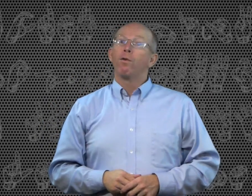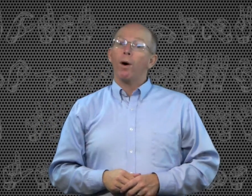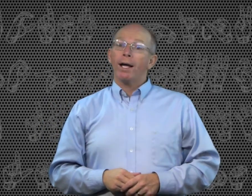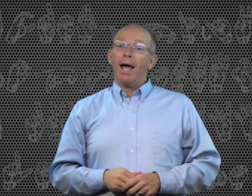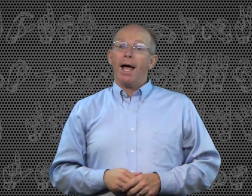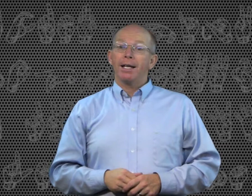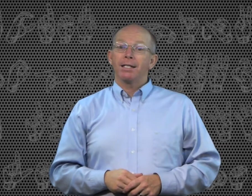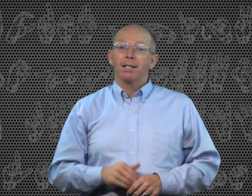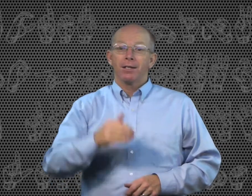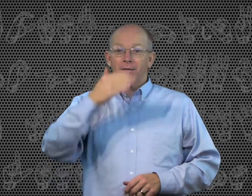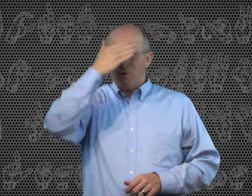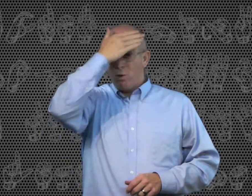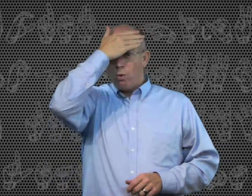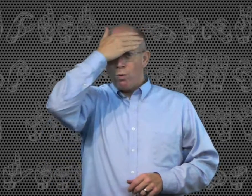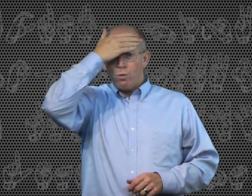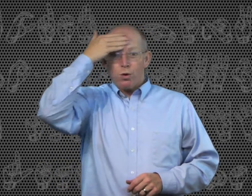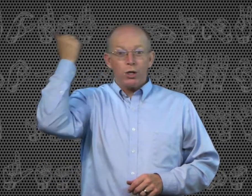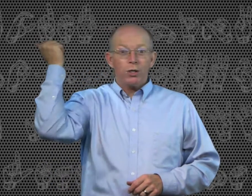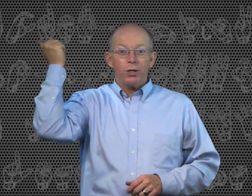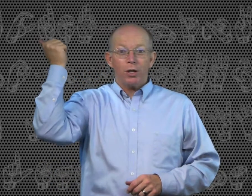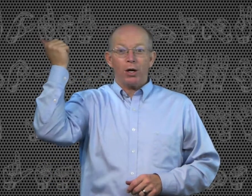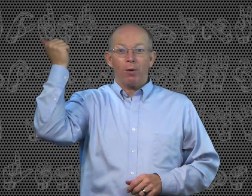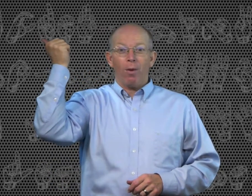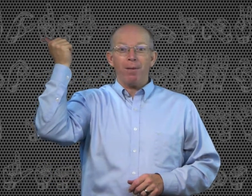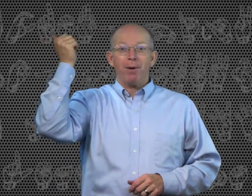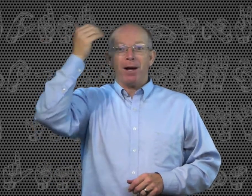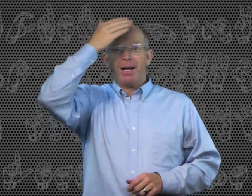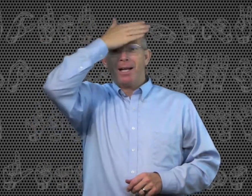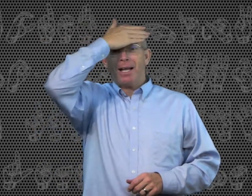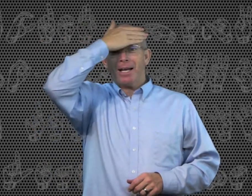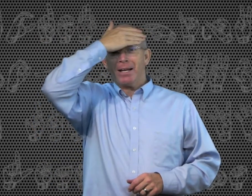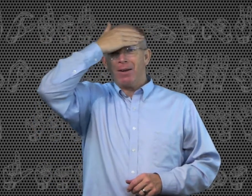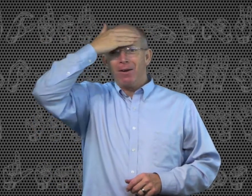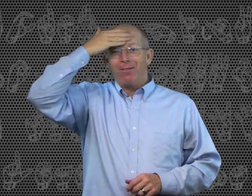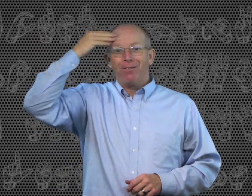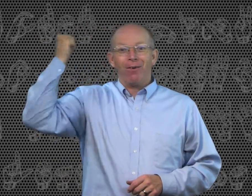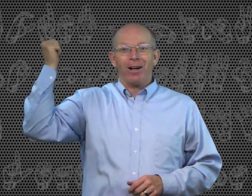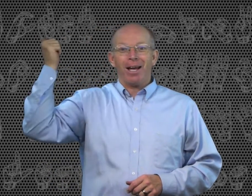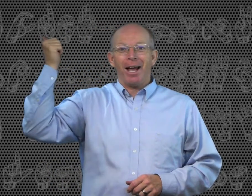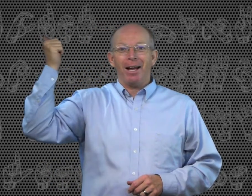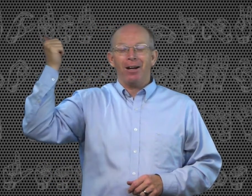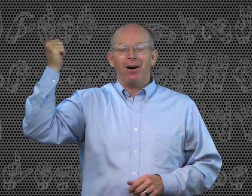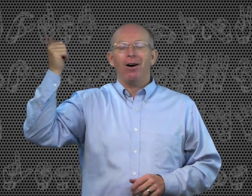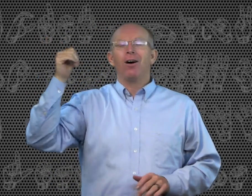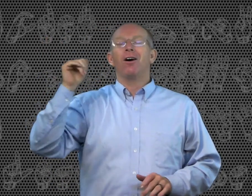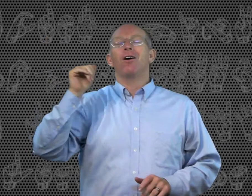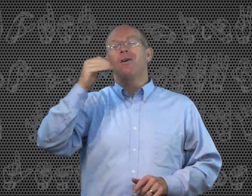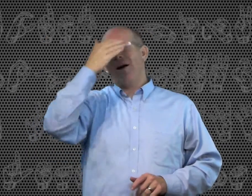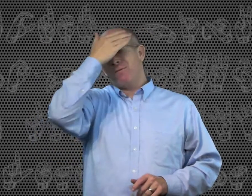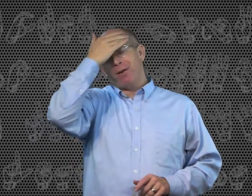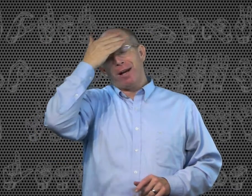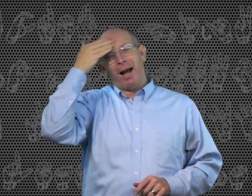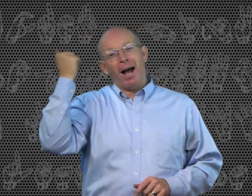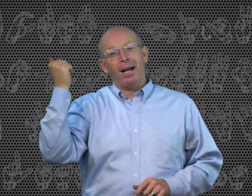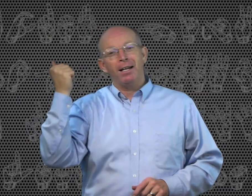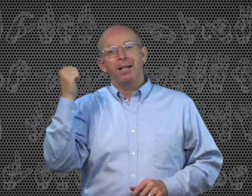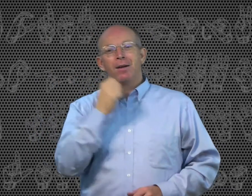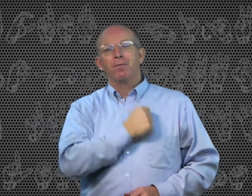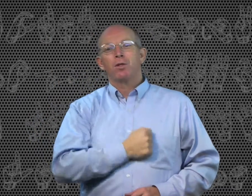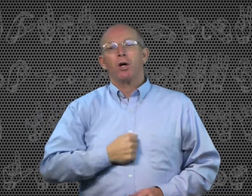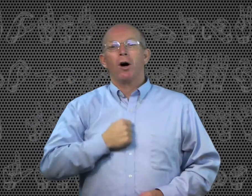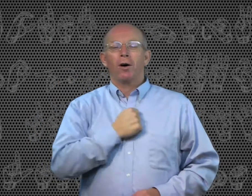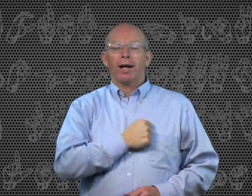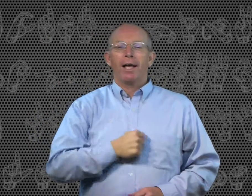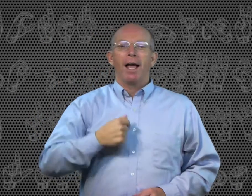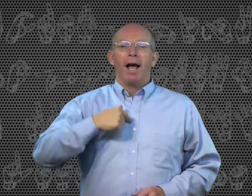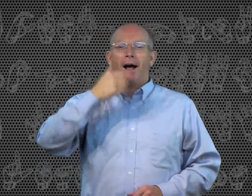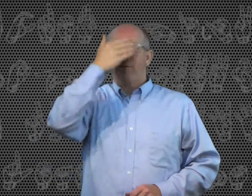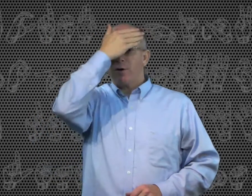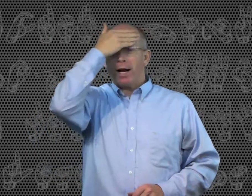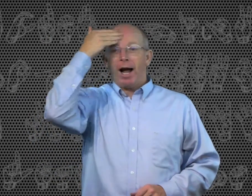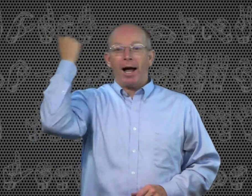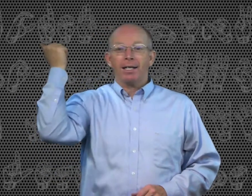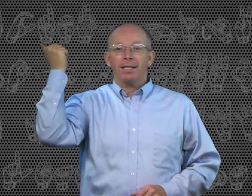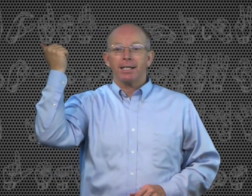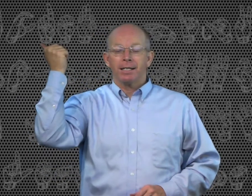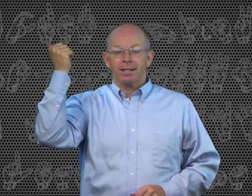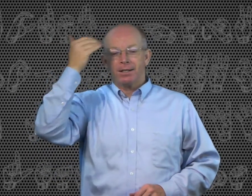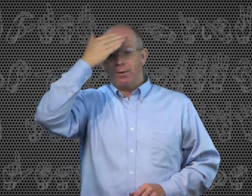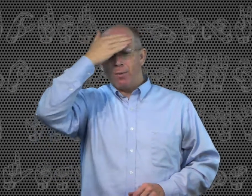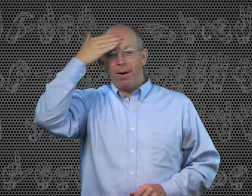FORGET - You wipe your head clean. FORGET. Oh, I FORGOT. Sorry, I FORGOT.